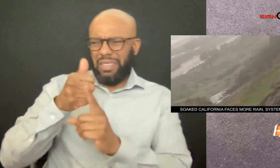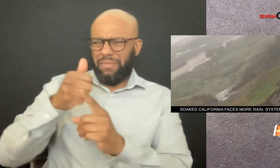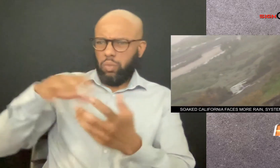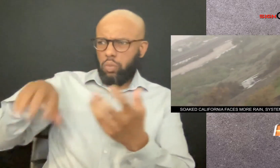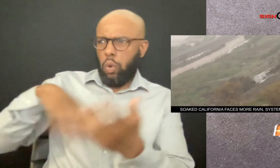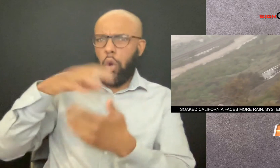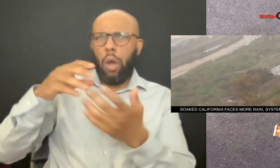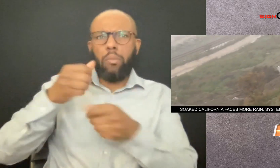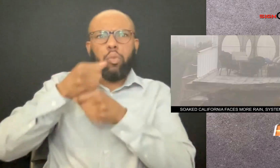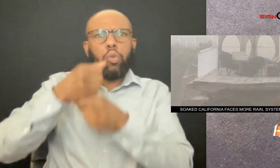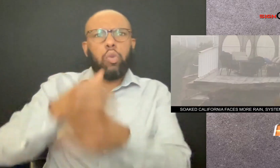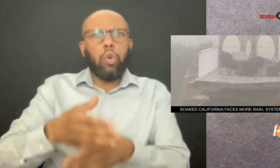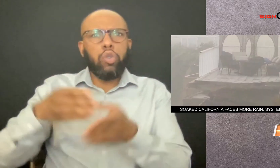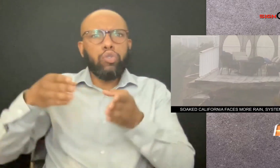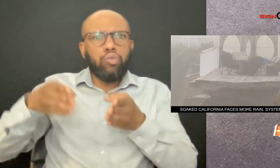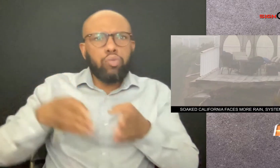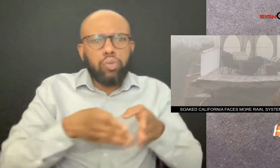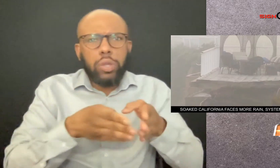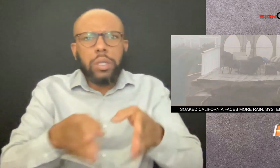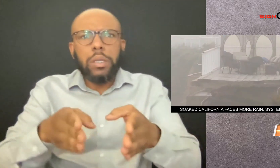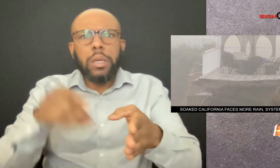The system has turned streets into lakes.